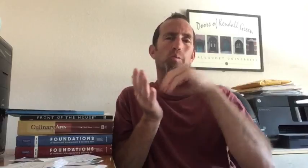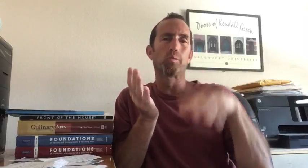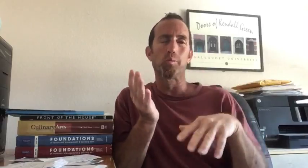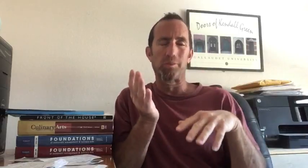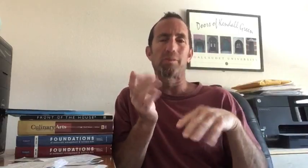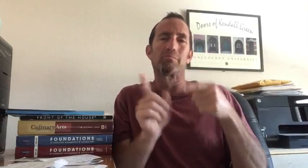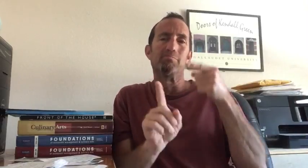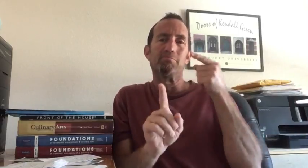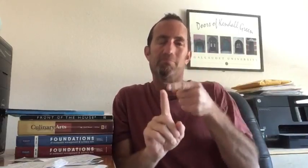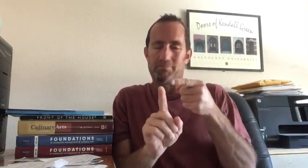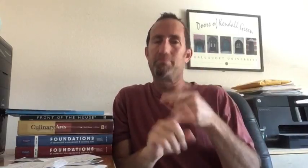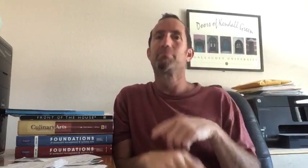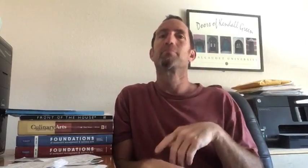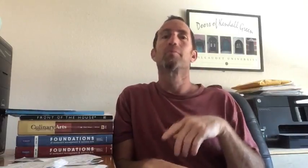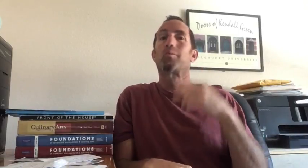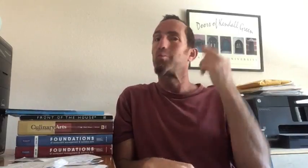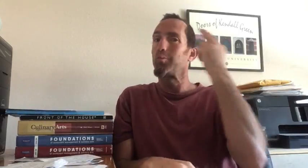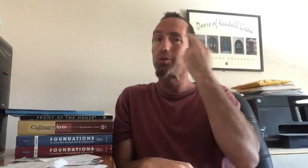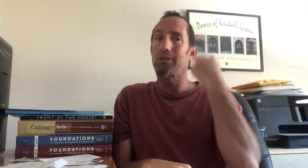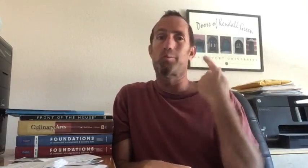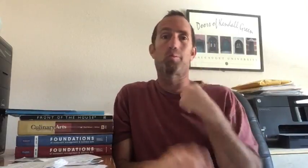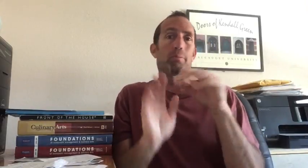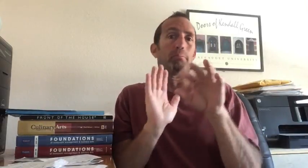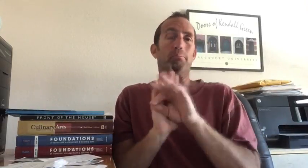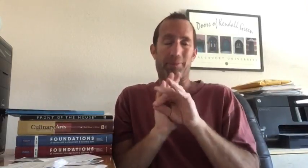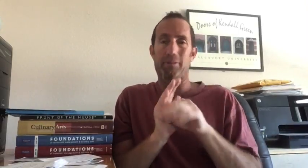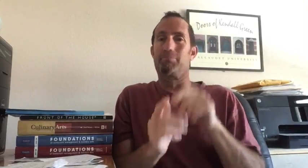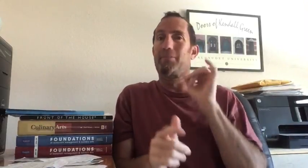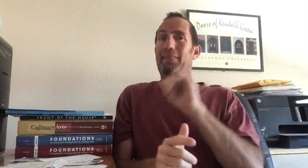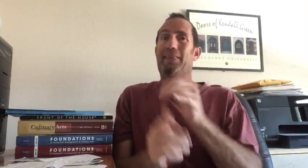we narrowed it down to one student, most particularly